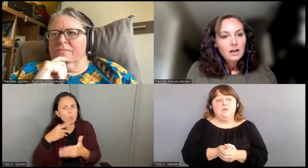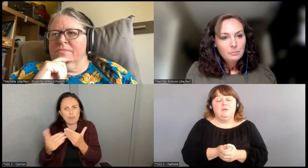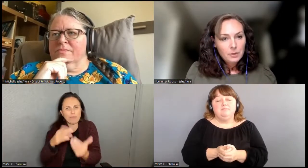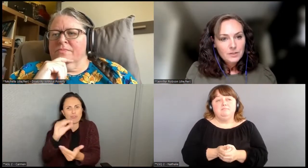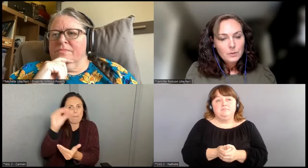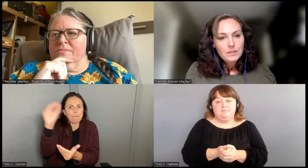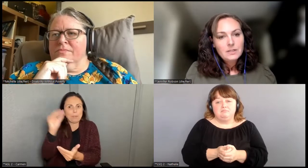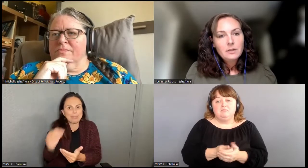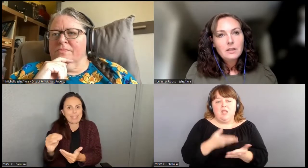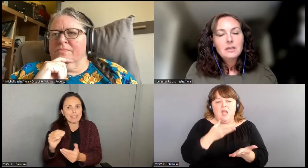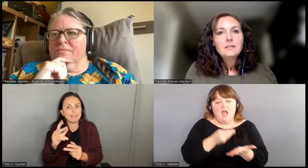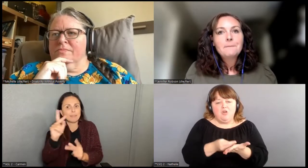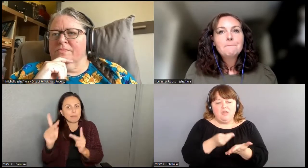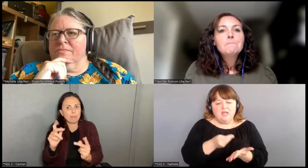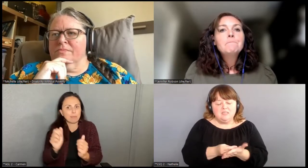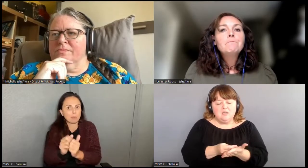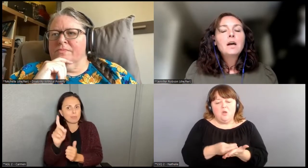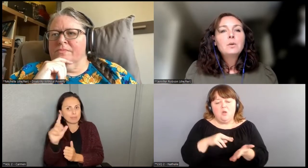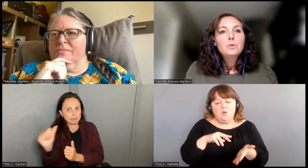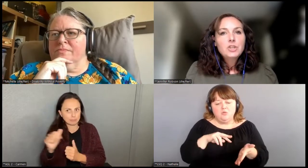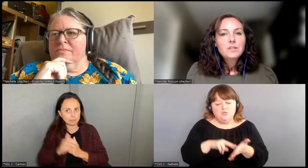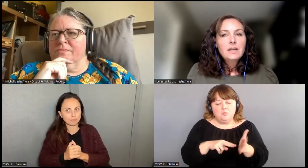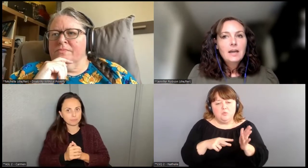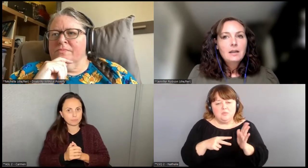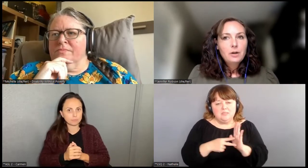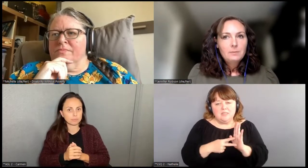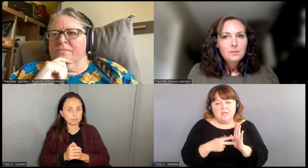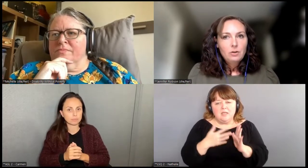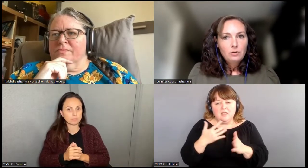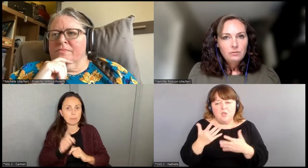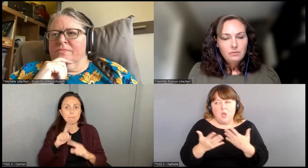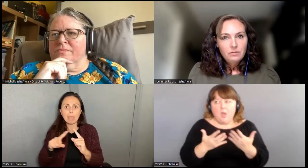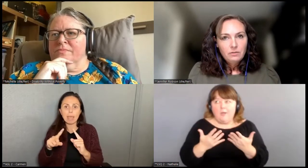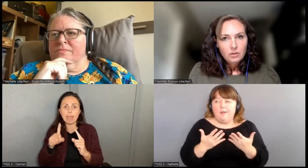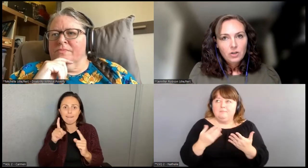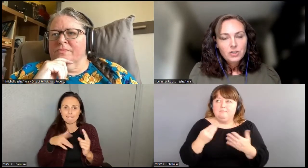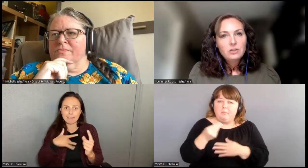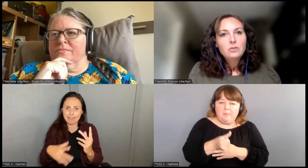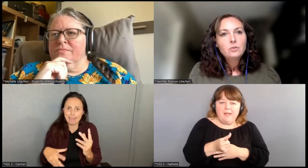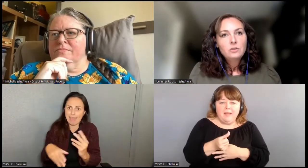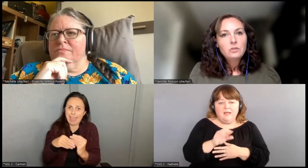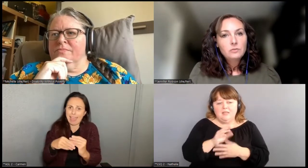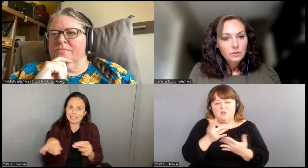OF PERSONS WITH DISABILITIES. I WOULD JUST ADD PERHAPS A NOTE OF CAUTION. YOU CERTAINLY